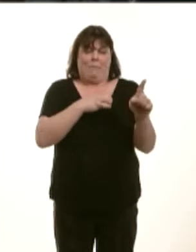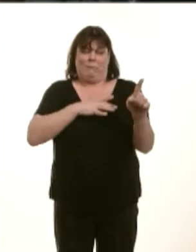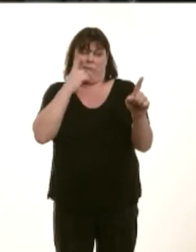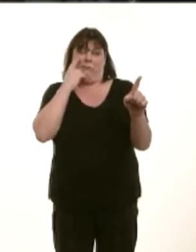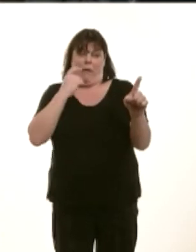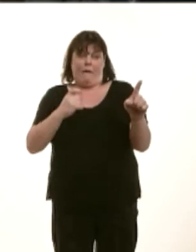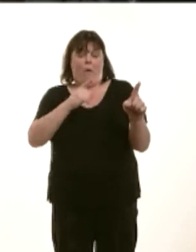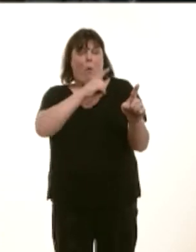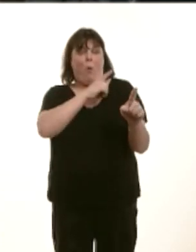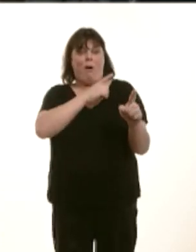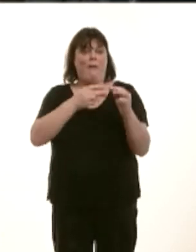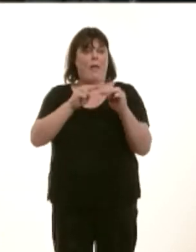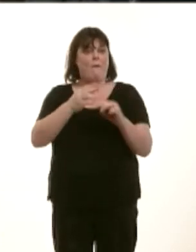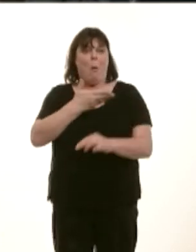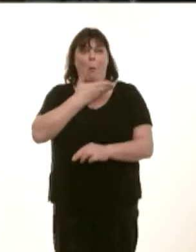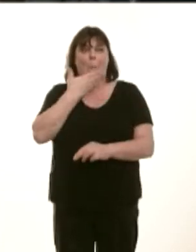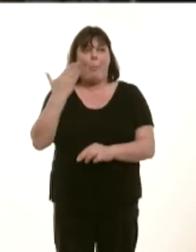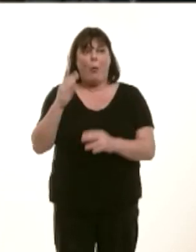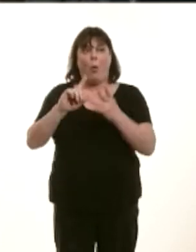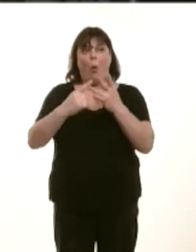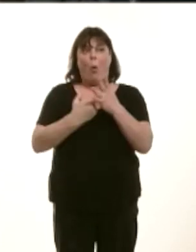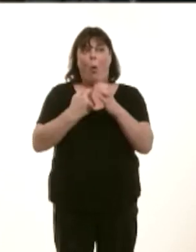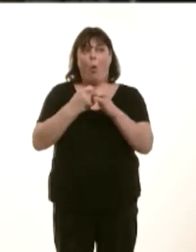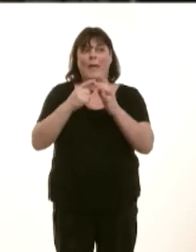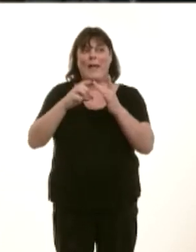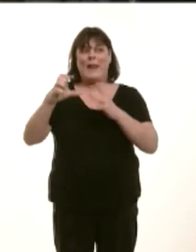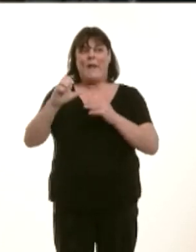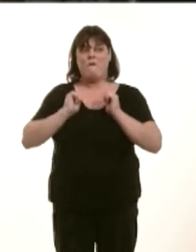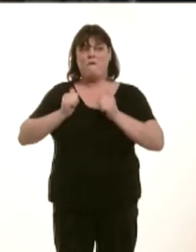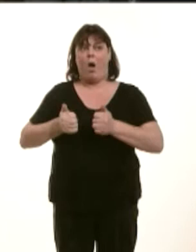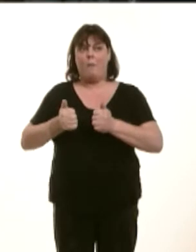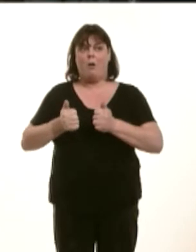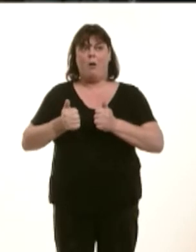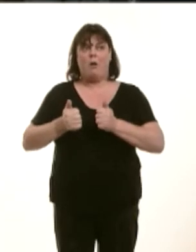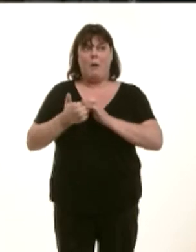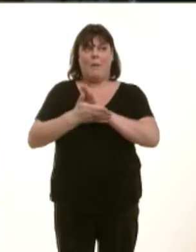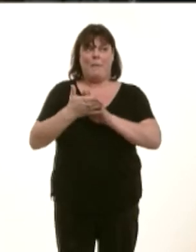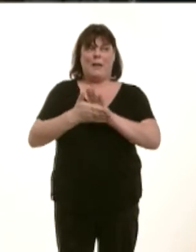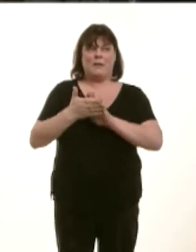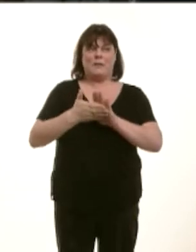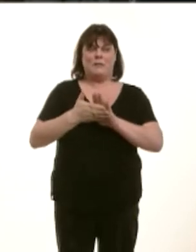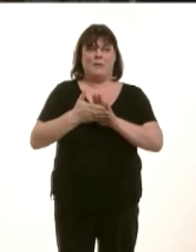who are not organic find it more difficult to supply, for example, public sector contracts.